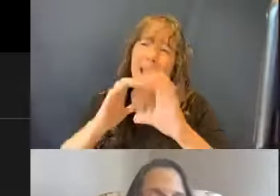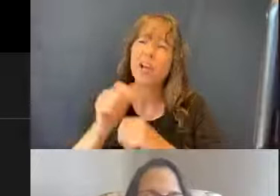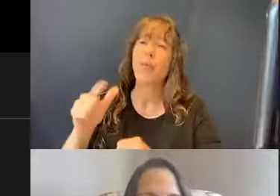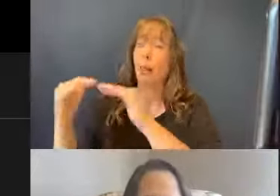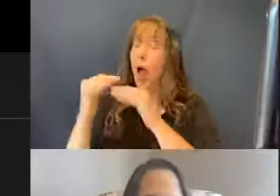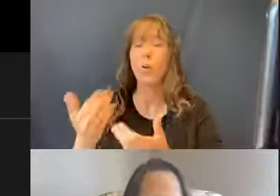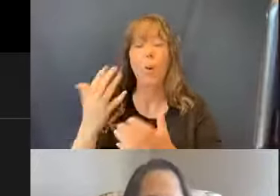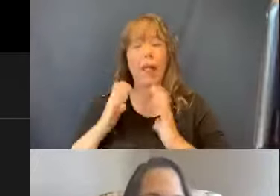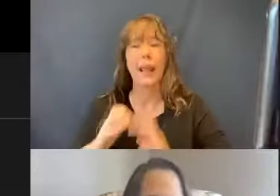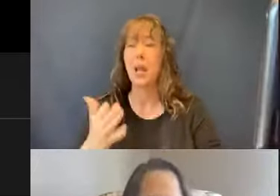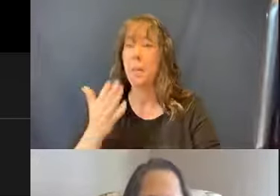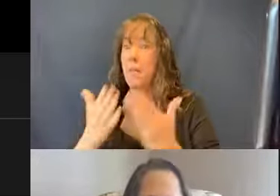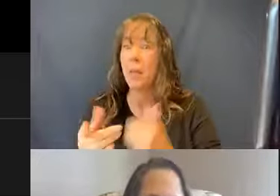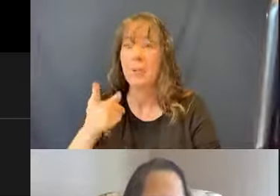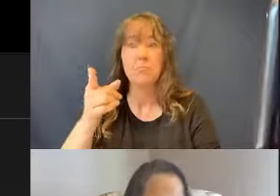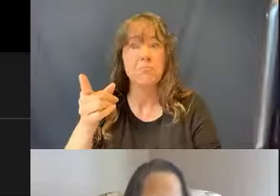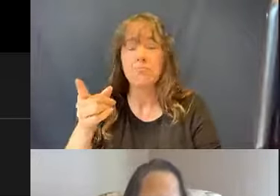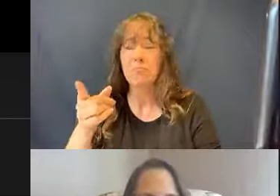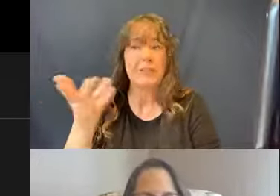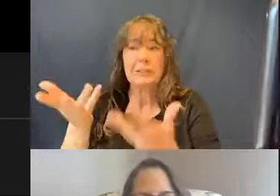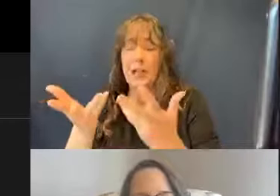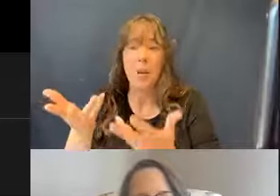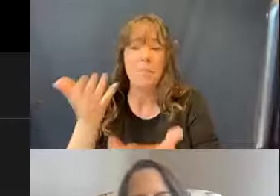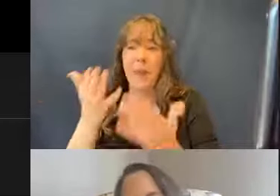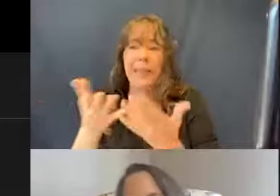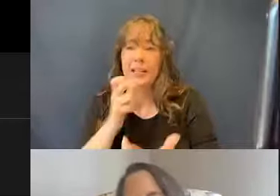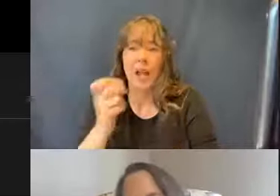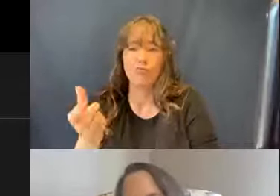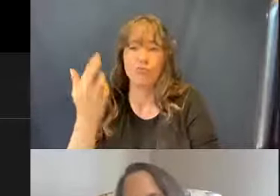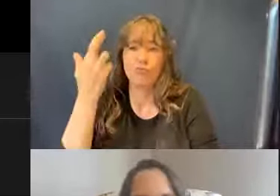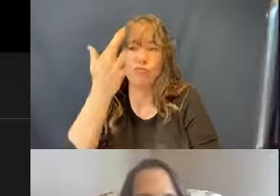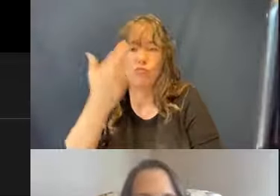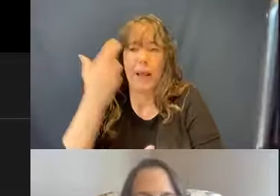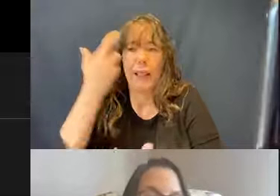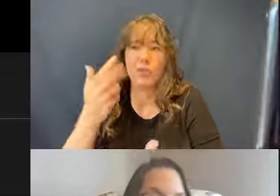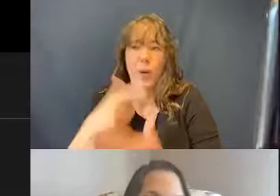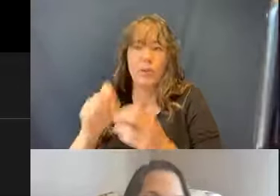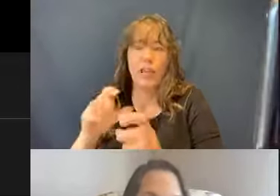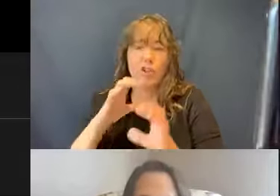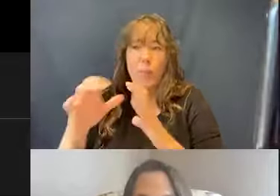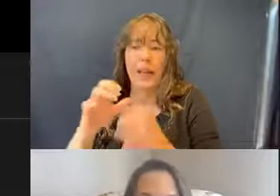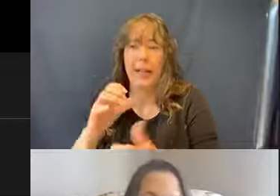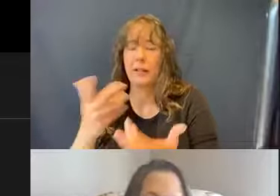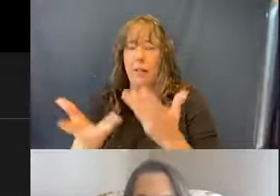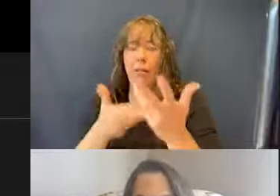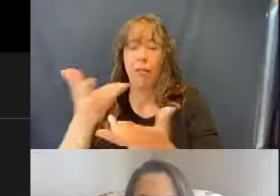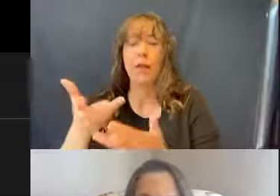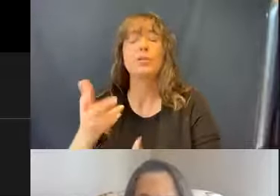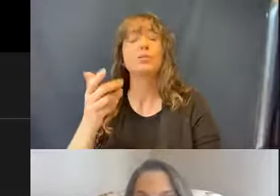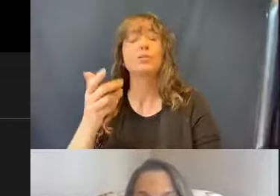be up to date on what you need to communicate. So if you have a big word like "craniocruciate